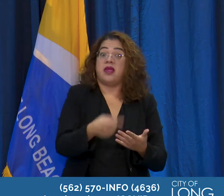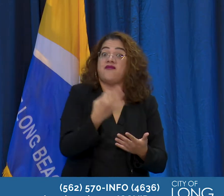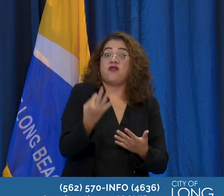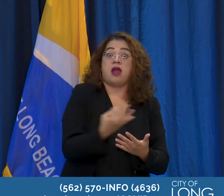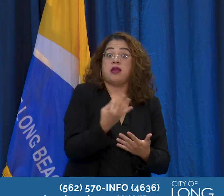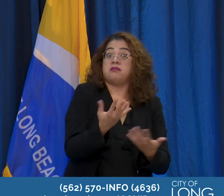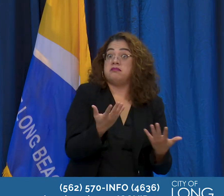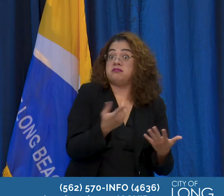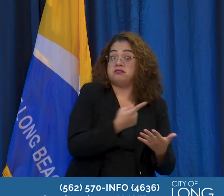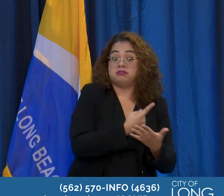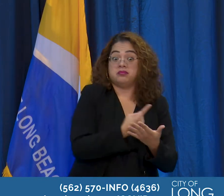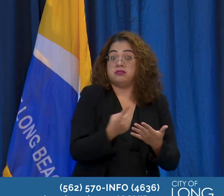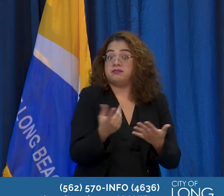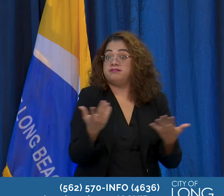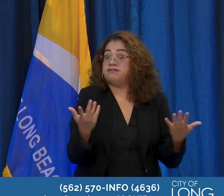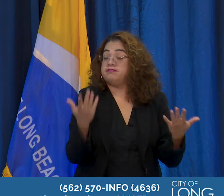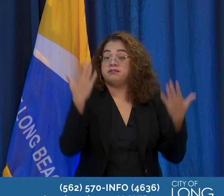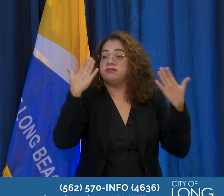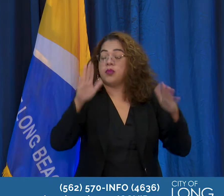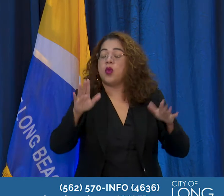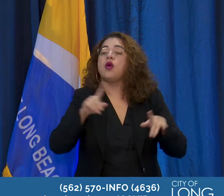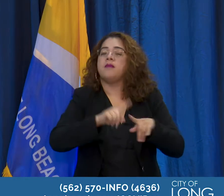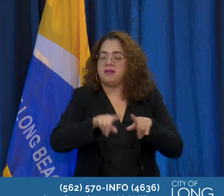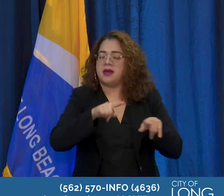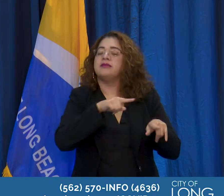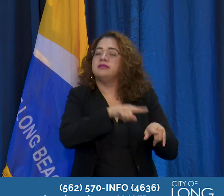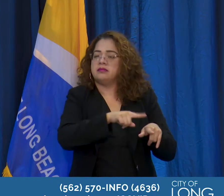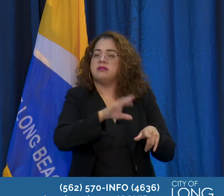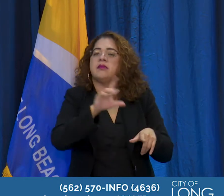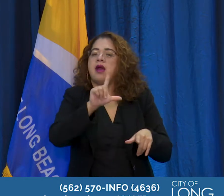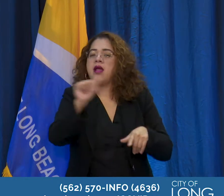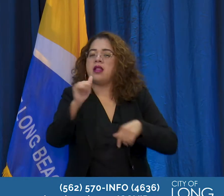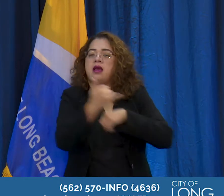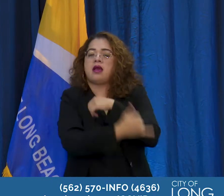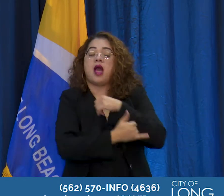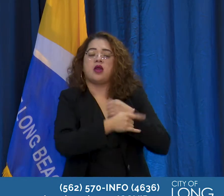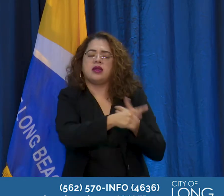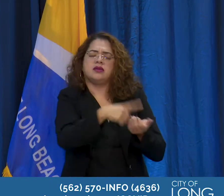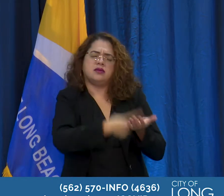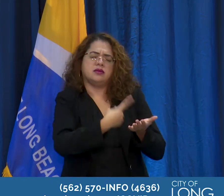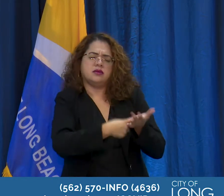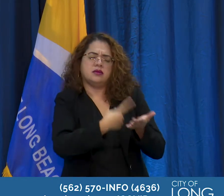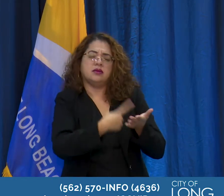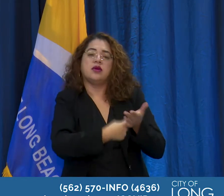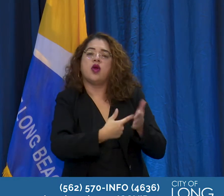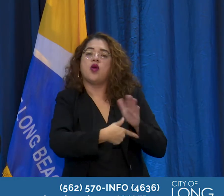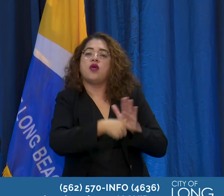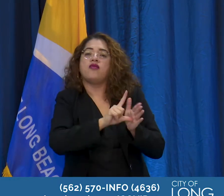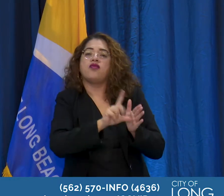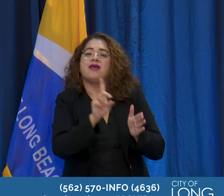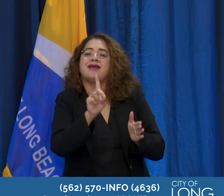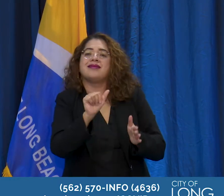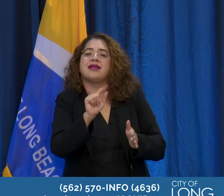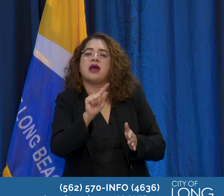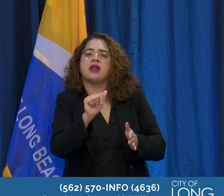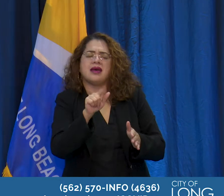And so the reason why the county is reviewing the data is because they're trying to determine